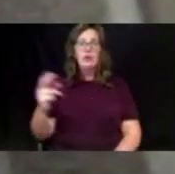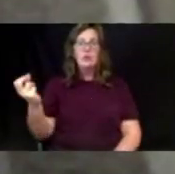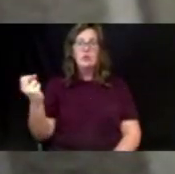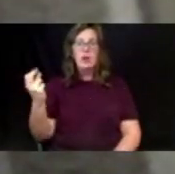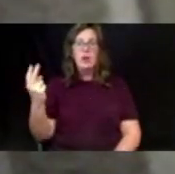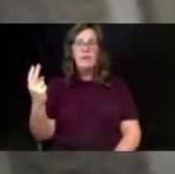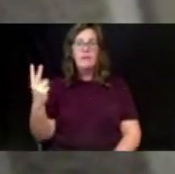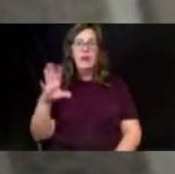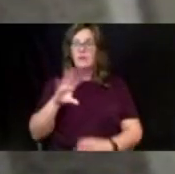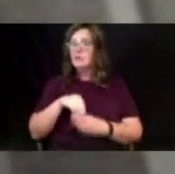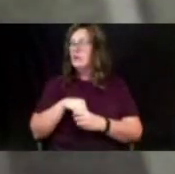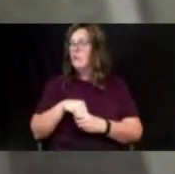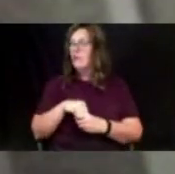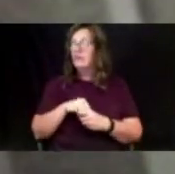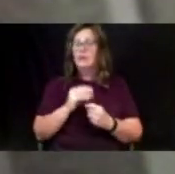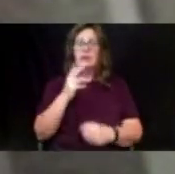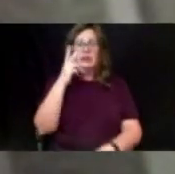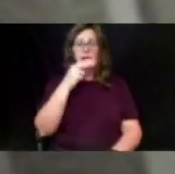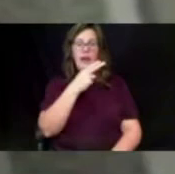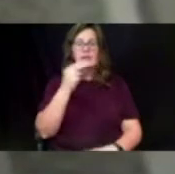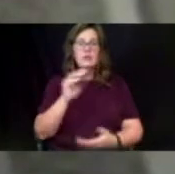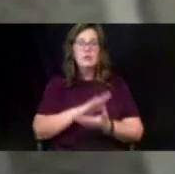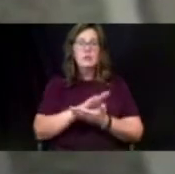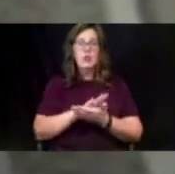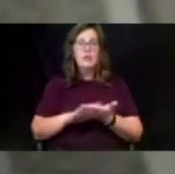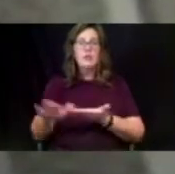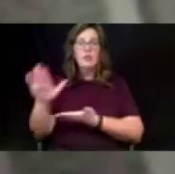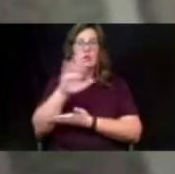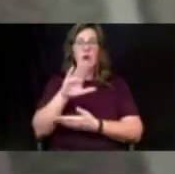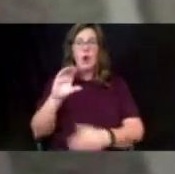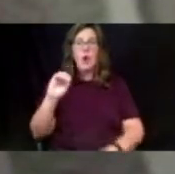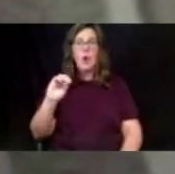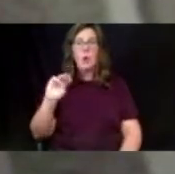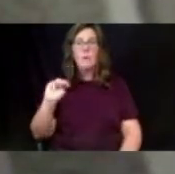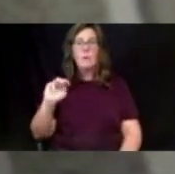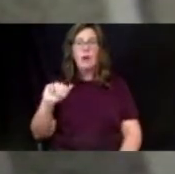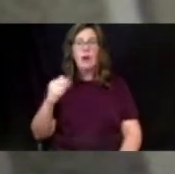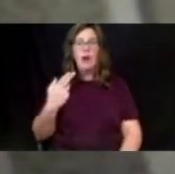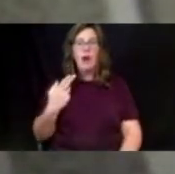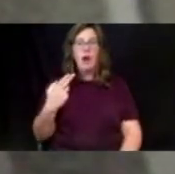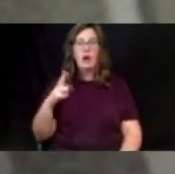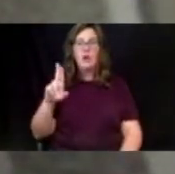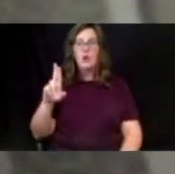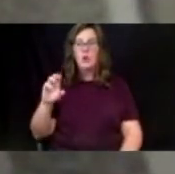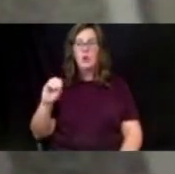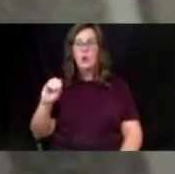catholic school college in omaha uno i did social services work i went back to school